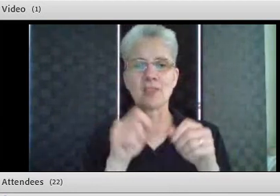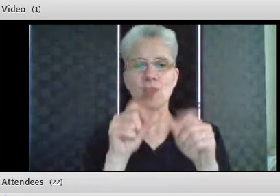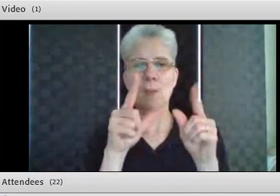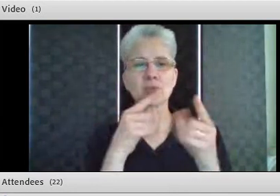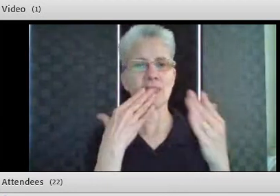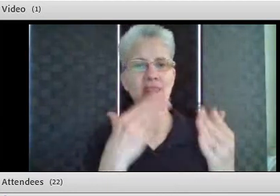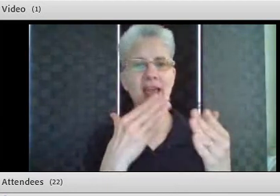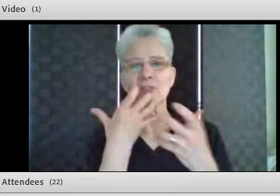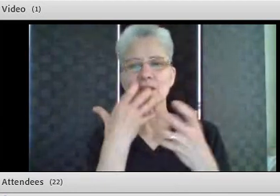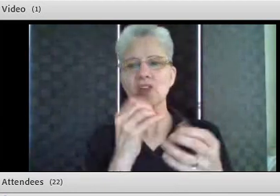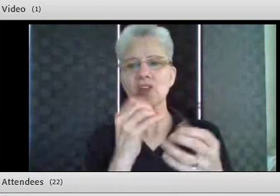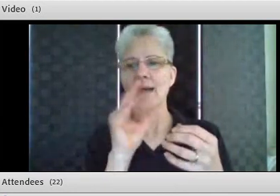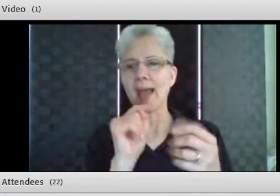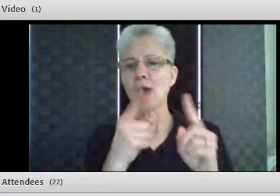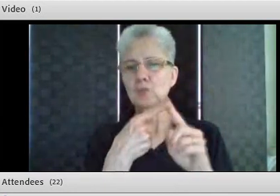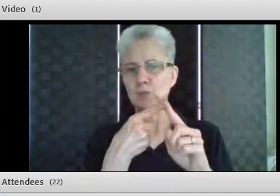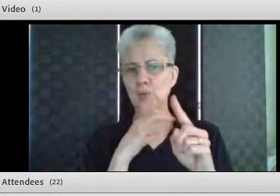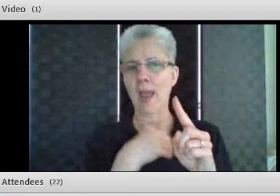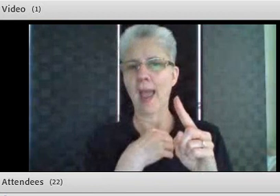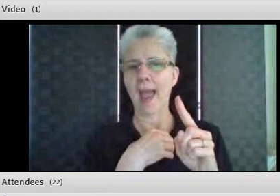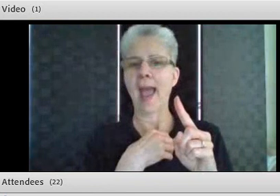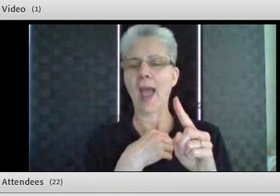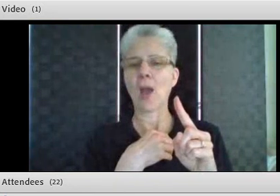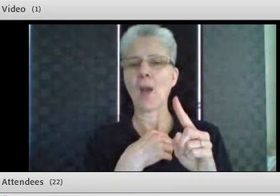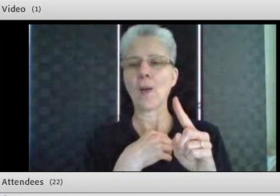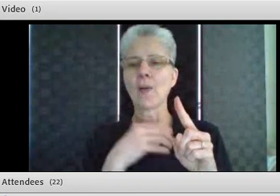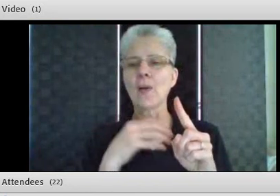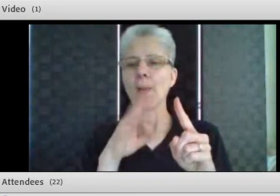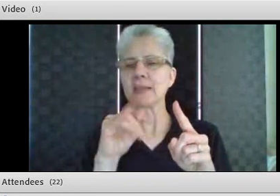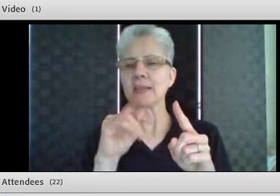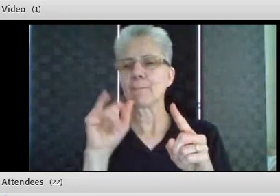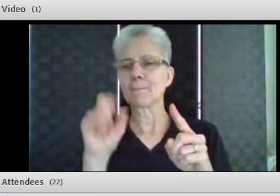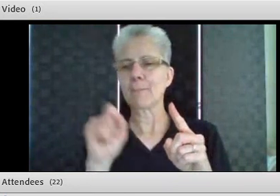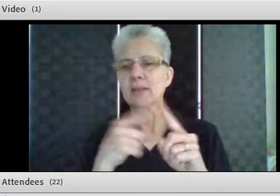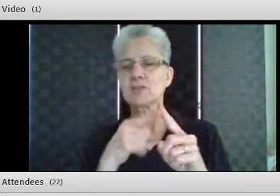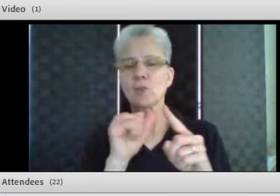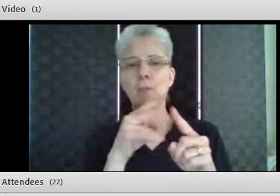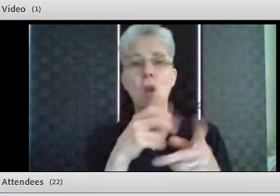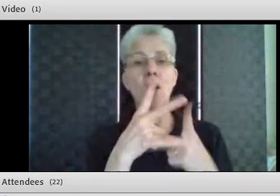and our Makey Makeys that are quite, quite popular.